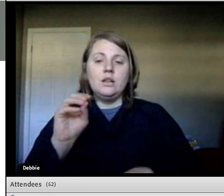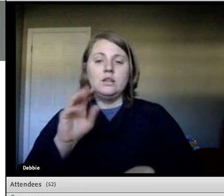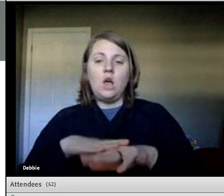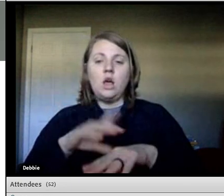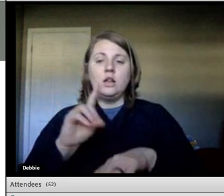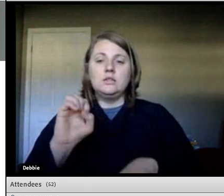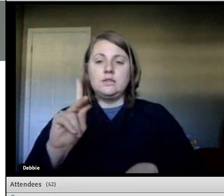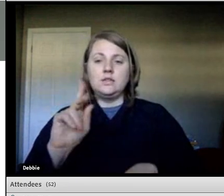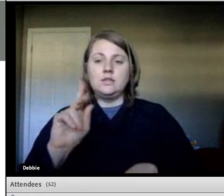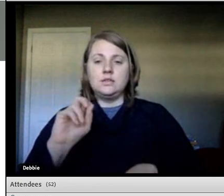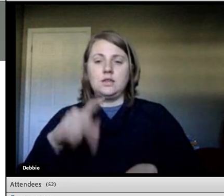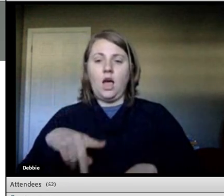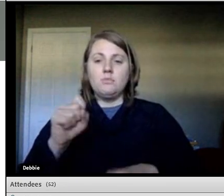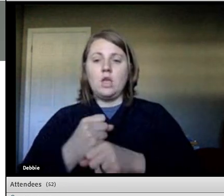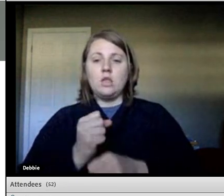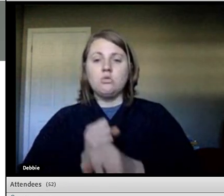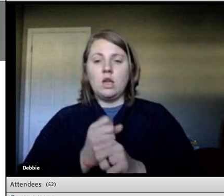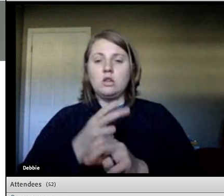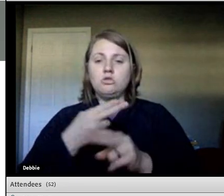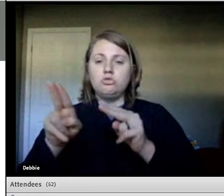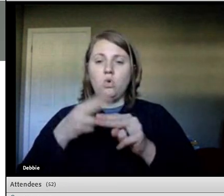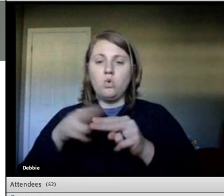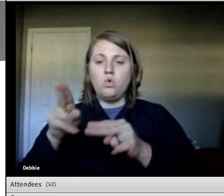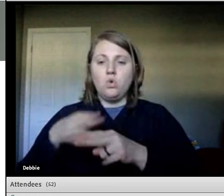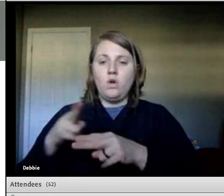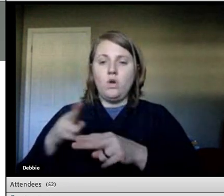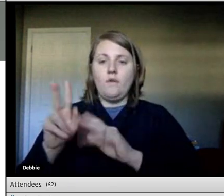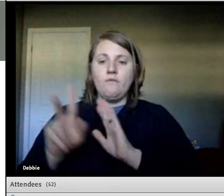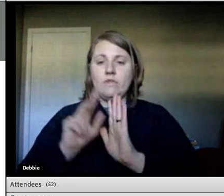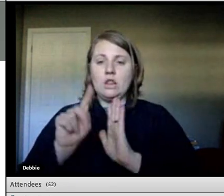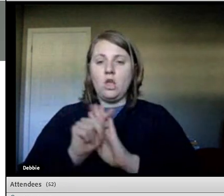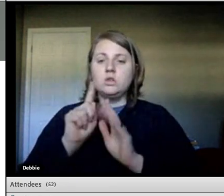but you can also create pages and digital ads.